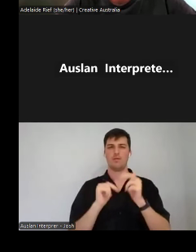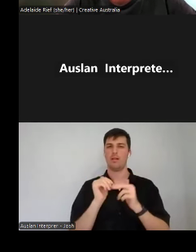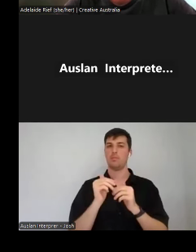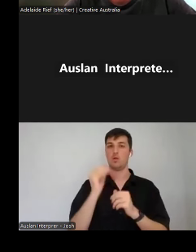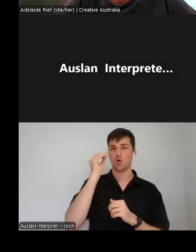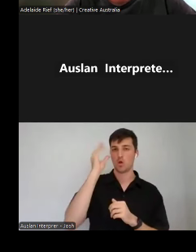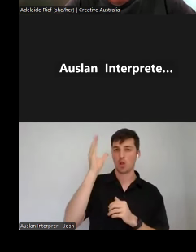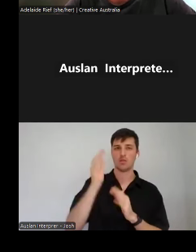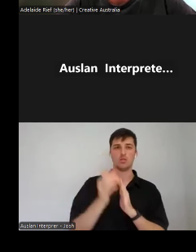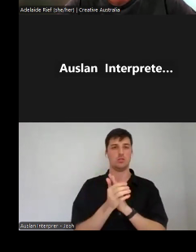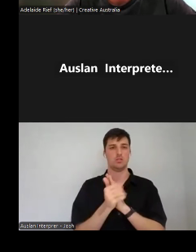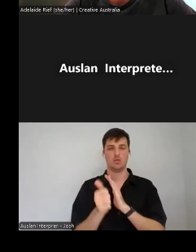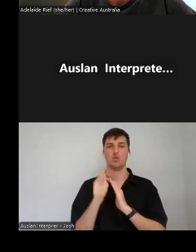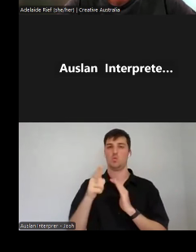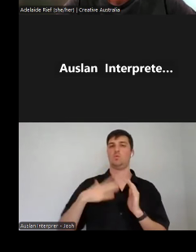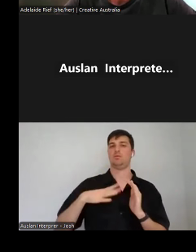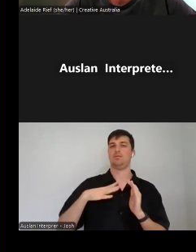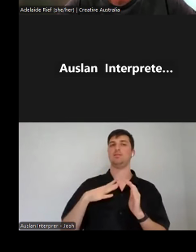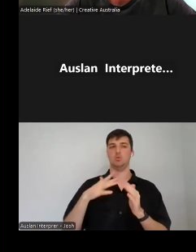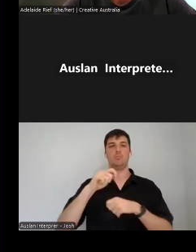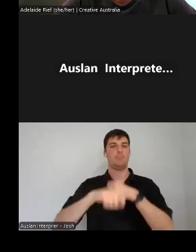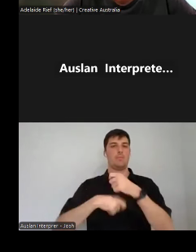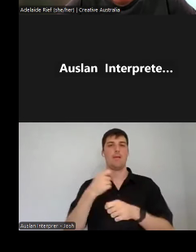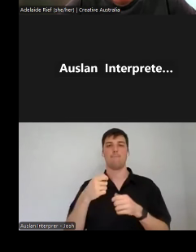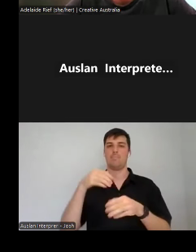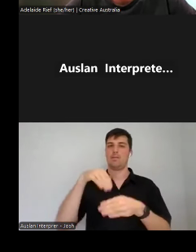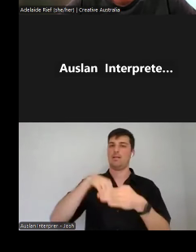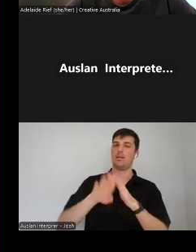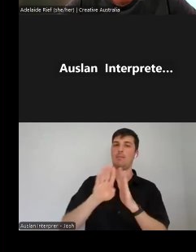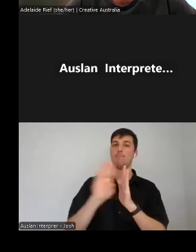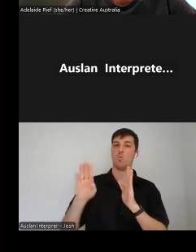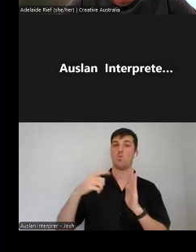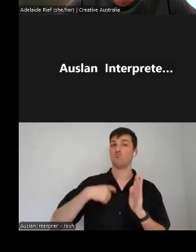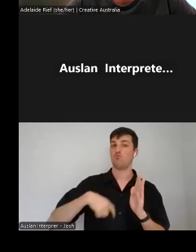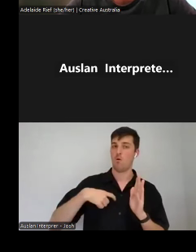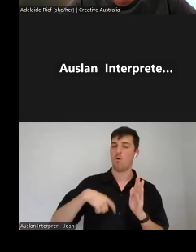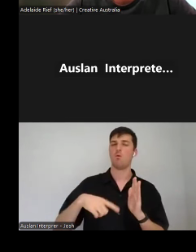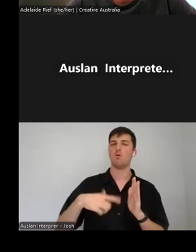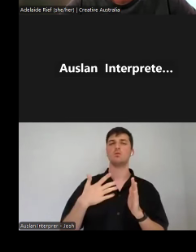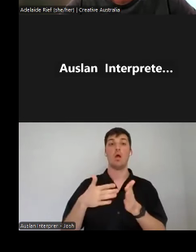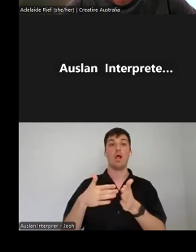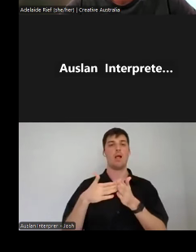to step into a Board role. So it's helpful if you can identify what it is that you think you might